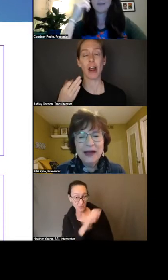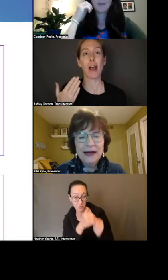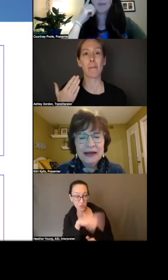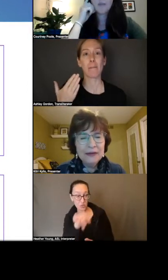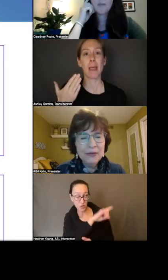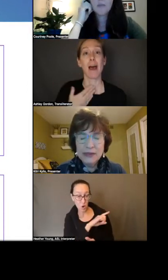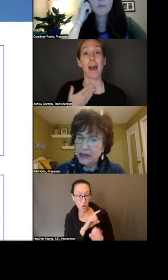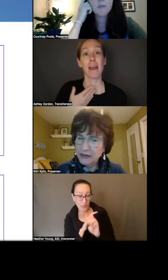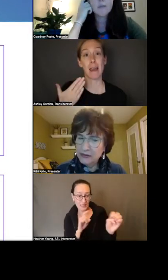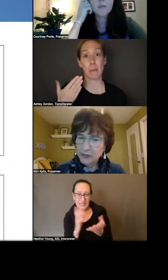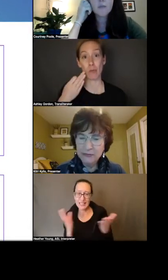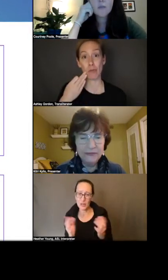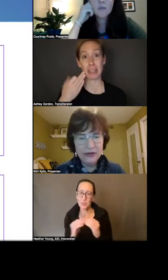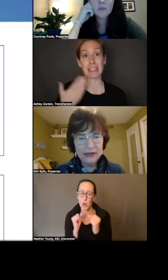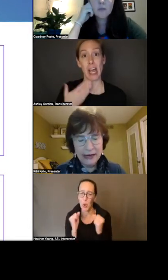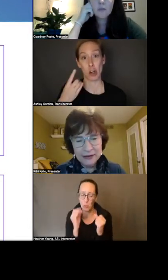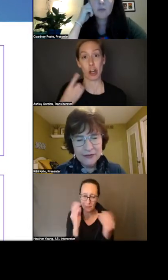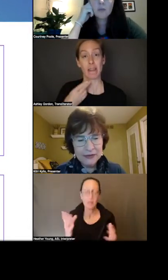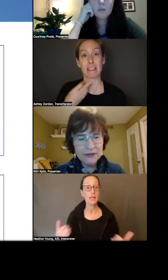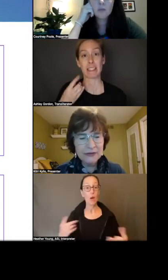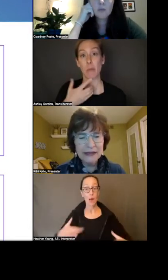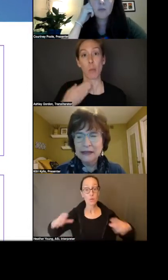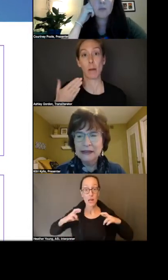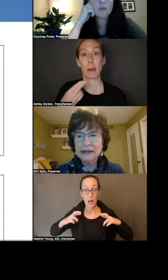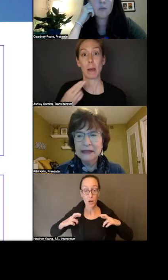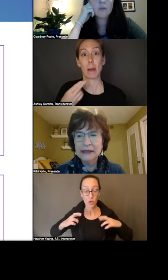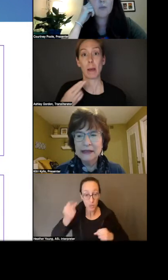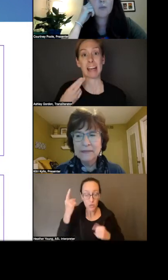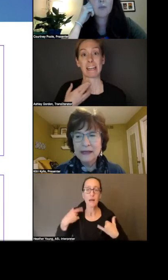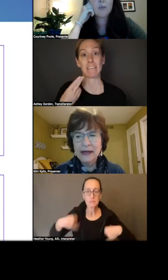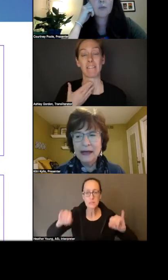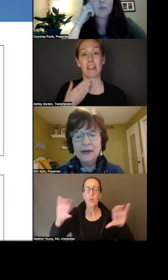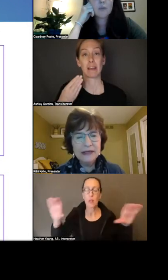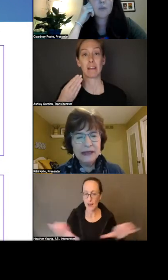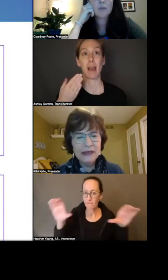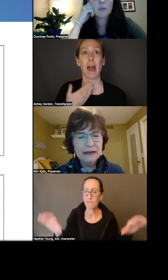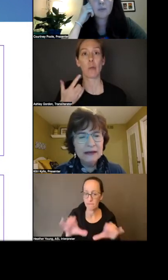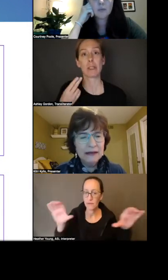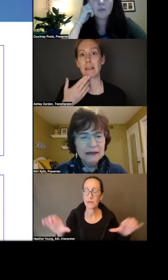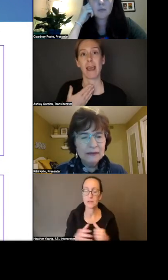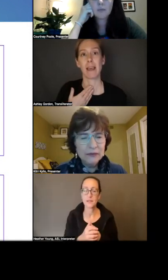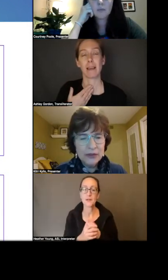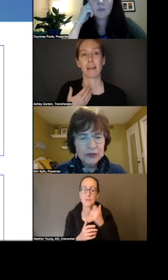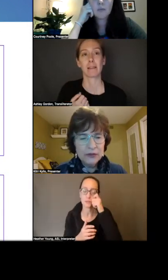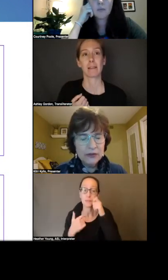I am retired at this point, but very active still in, I was a regional,